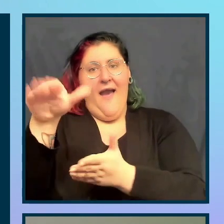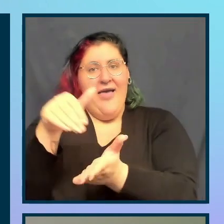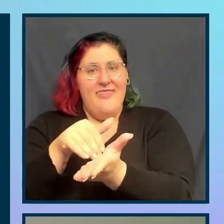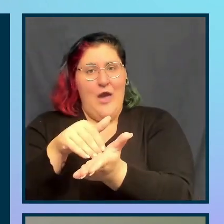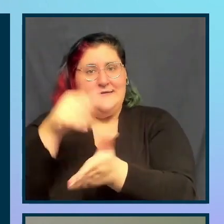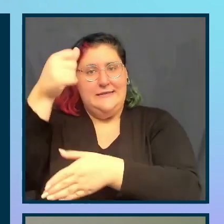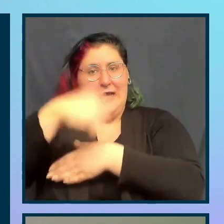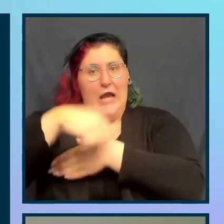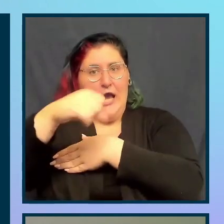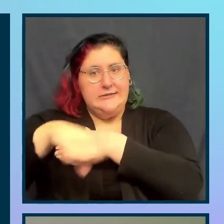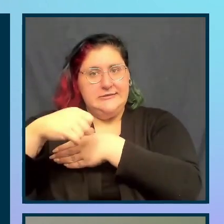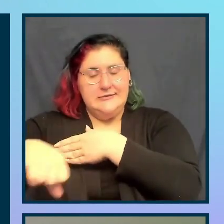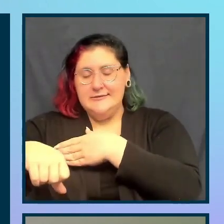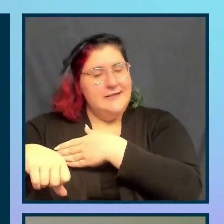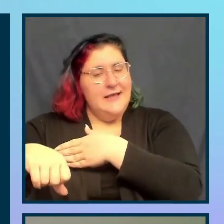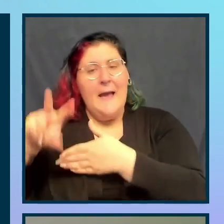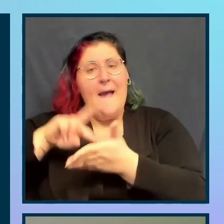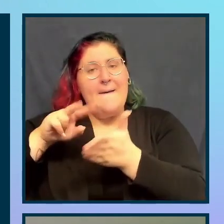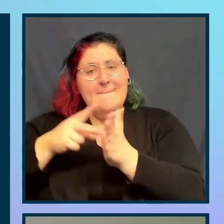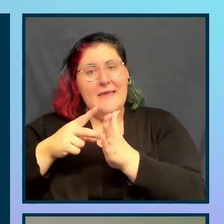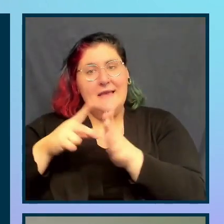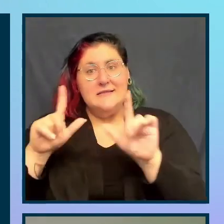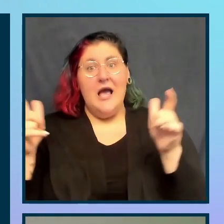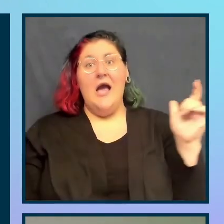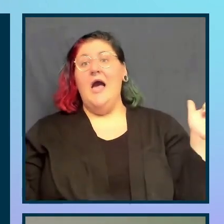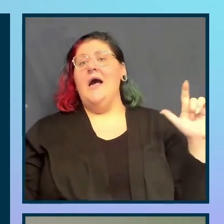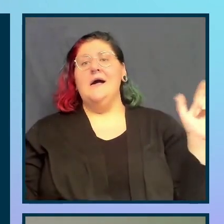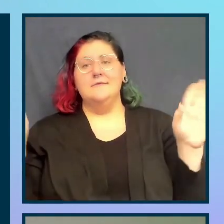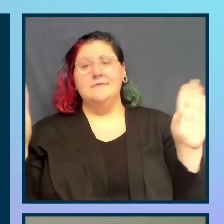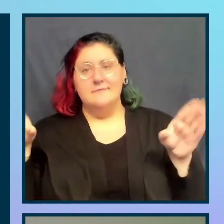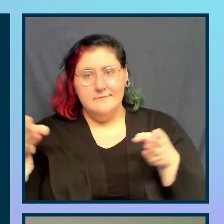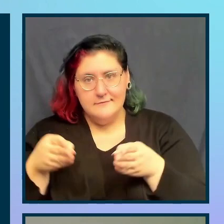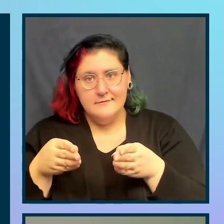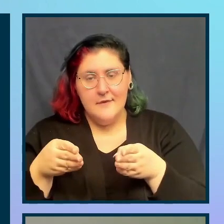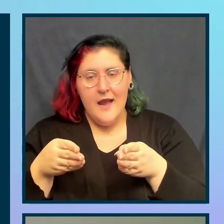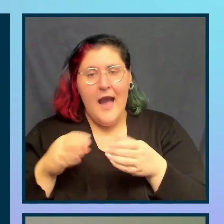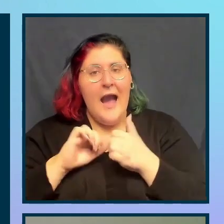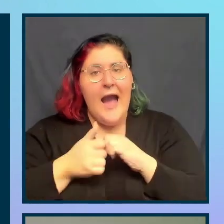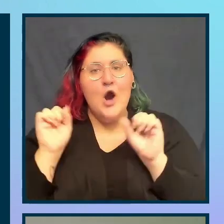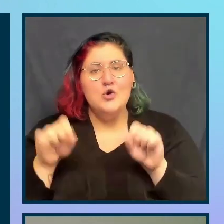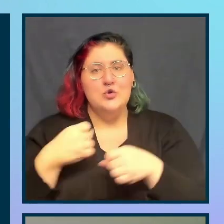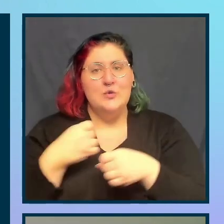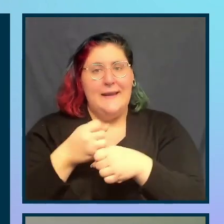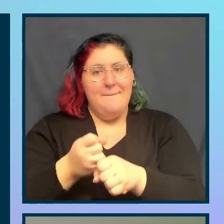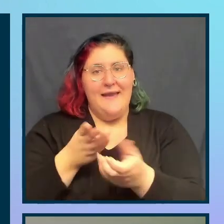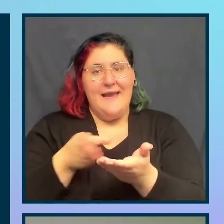outside of the UI you're making. So if somebody gets lost, they can find their way back to it quickly. I've seen apps where you have something